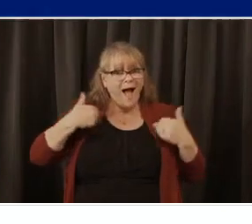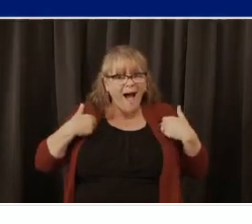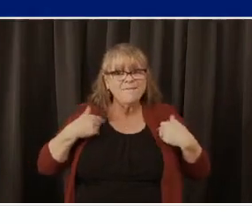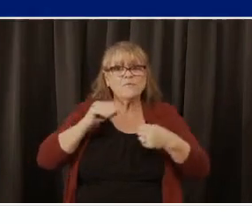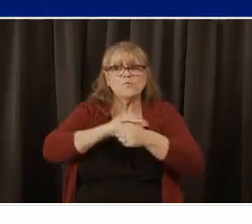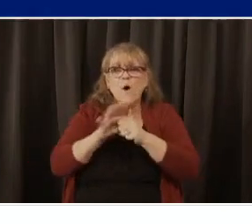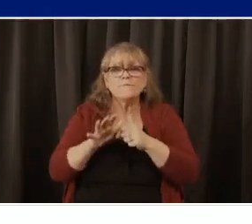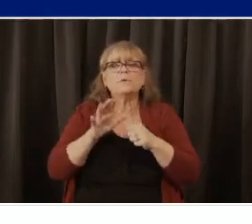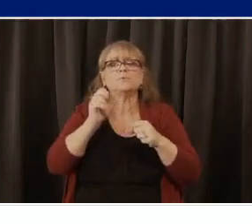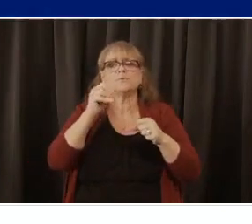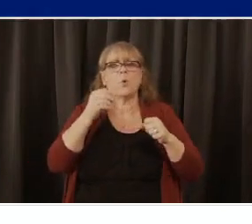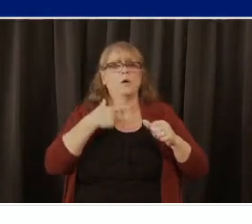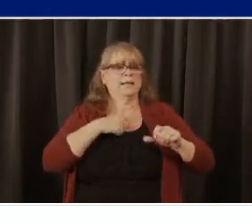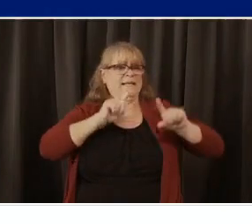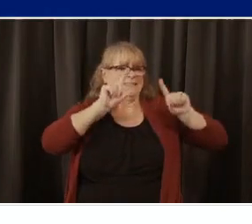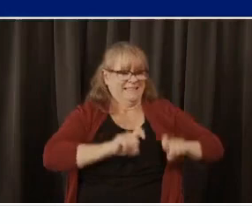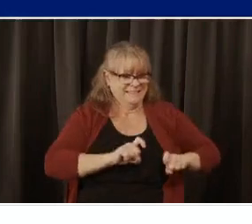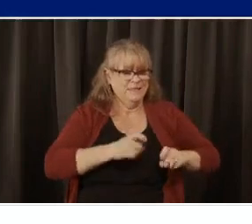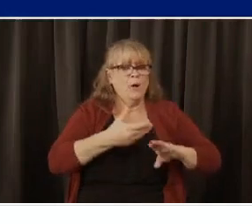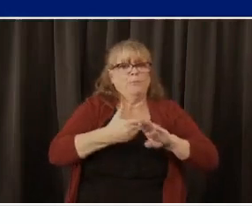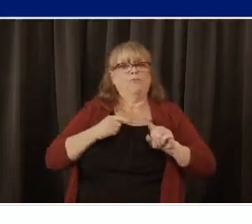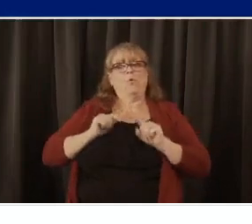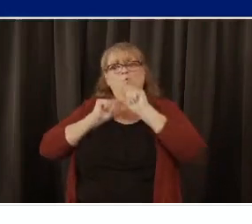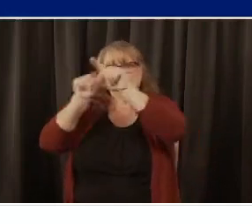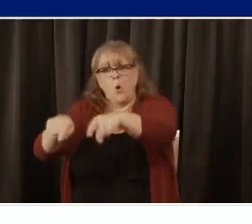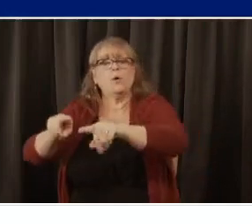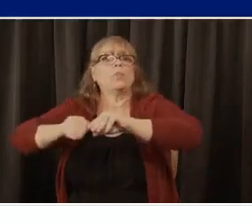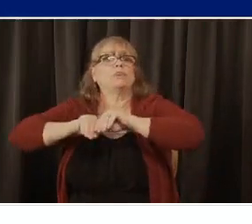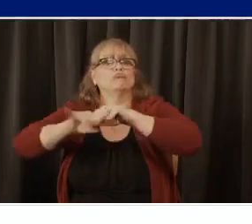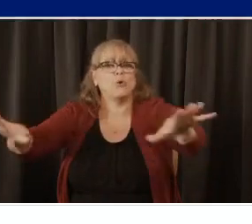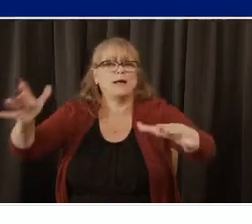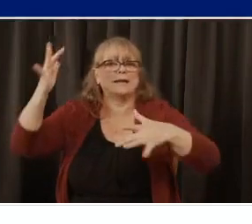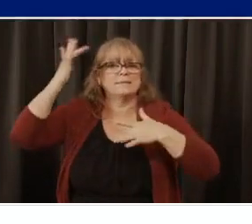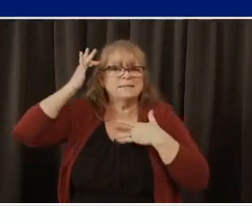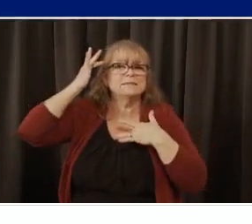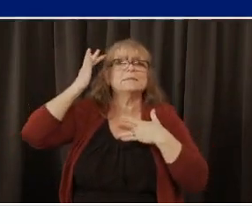but also for the state as a whole, binax at home continues to be rolled out to preschool